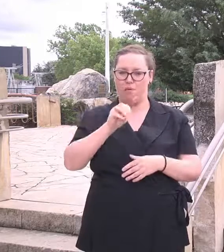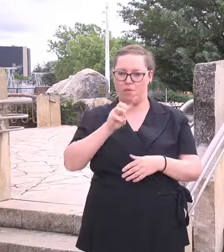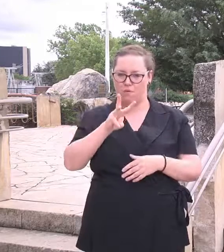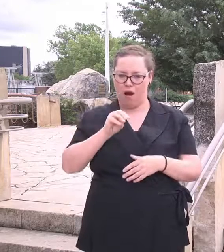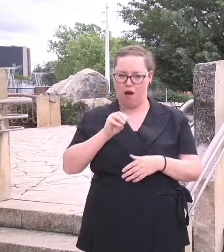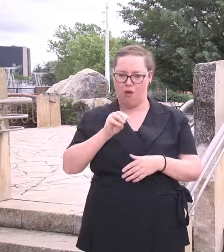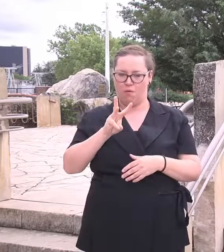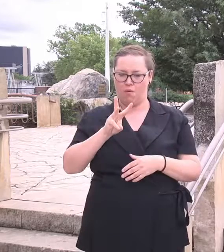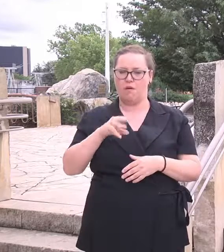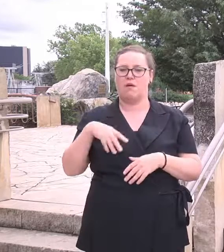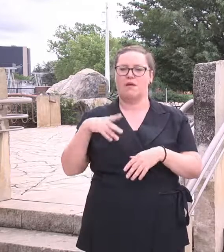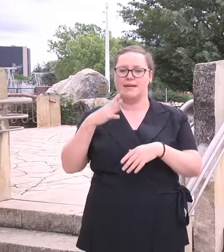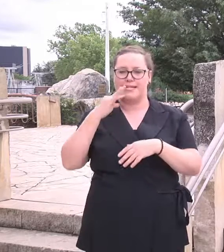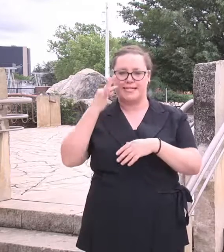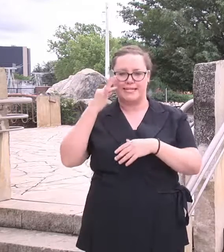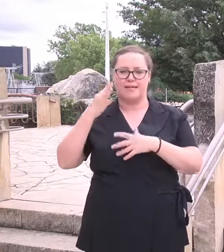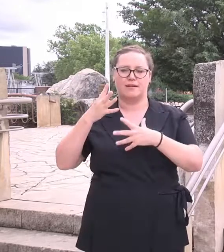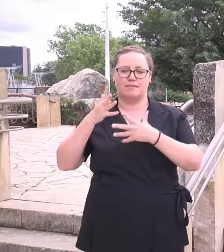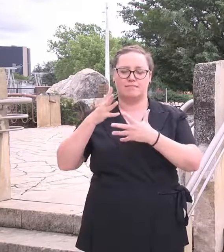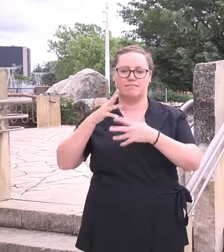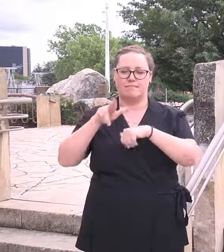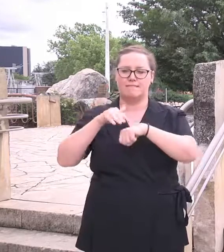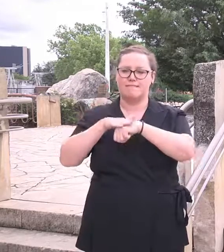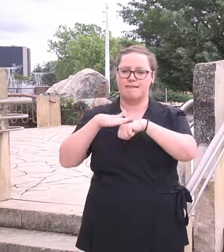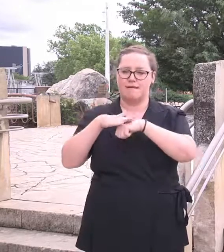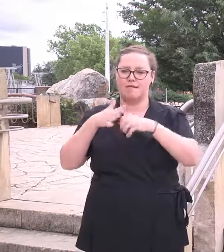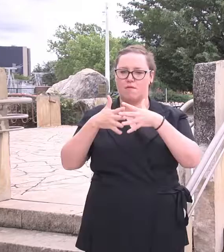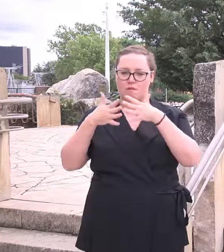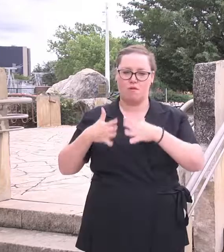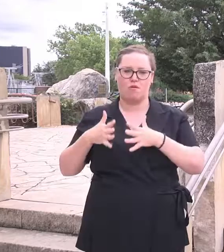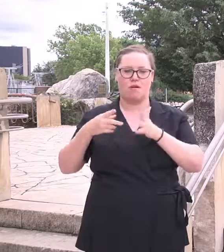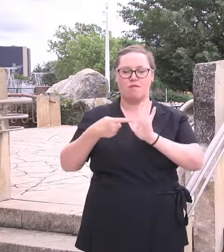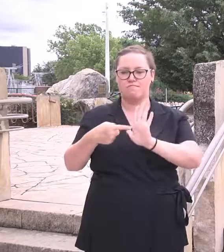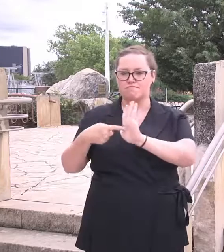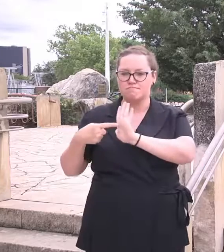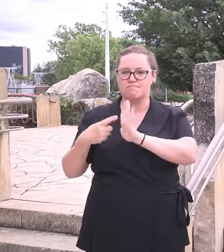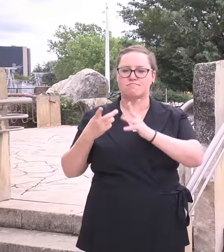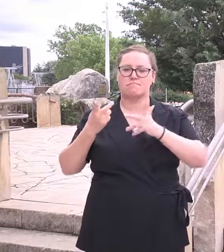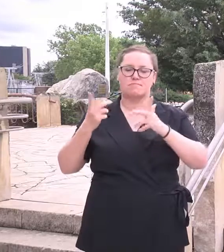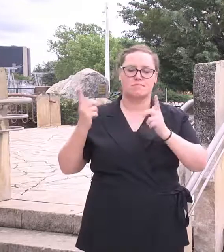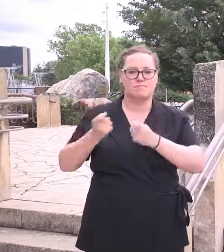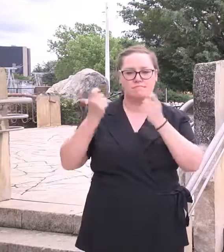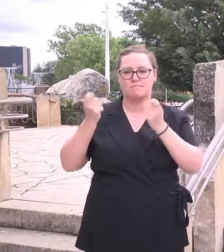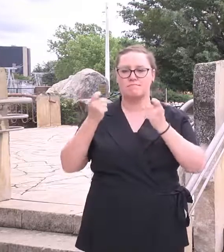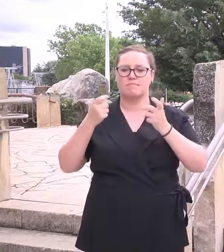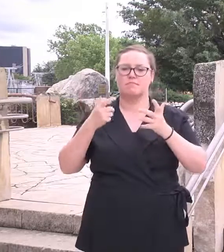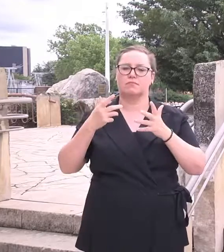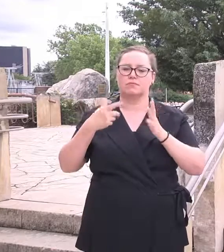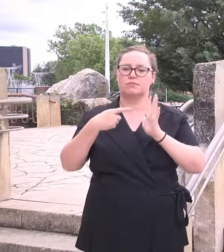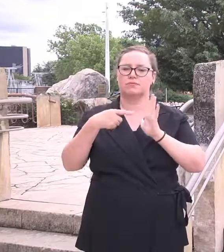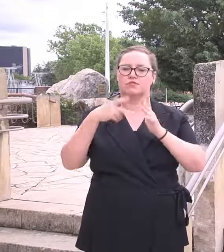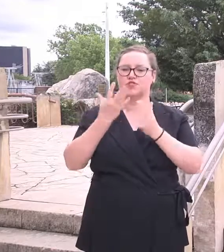food trucks outdoor games and activities exhibits from Community Partners and free admission to the